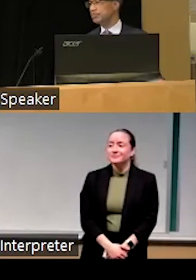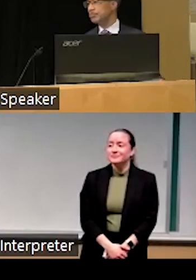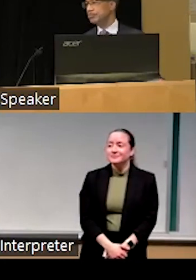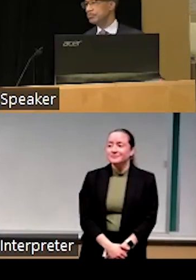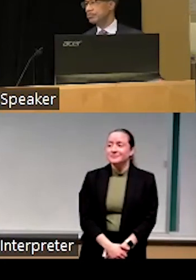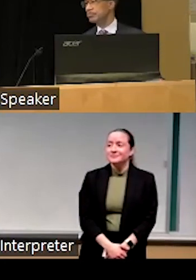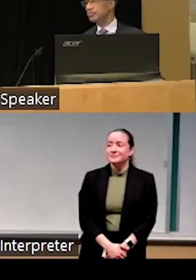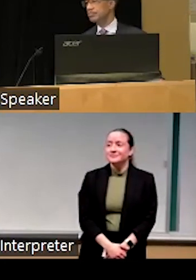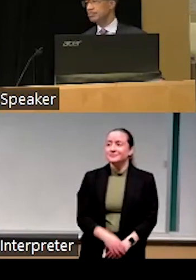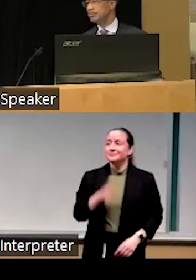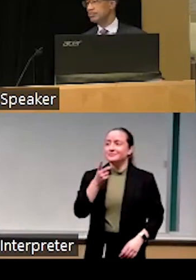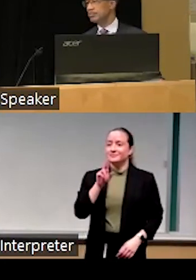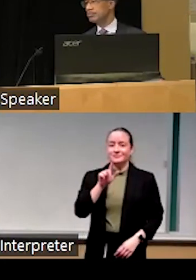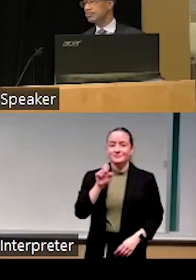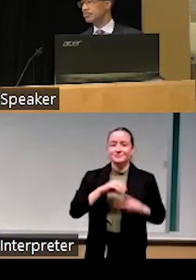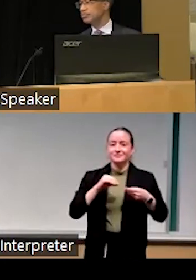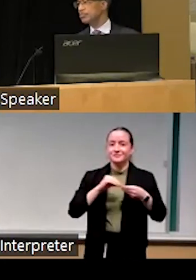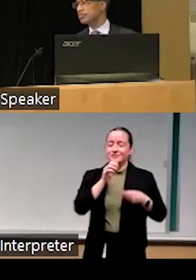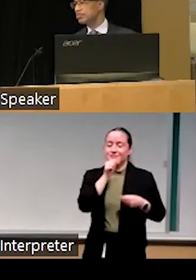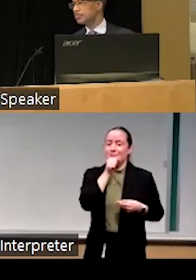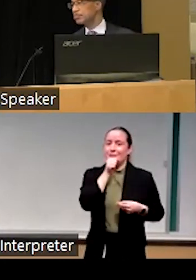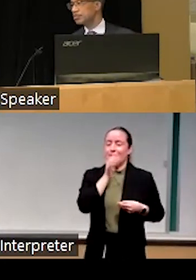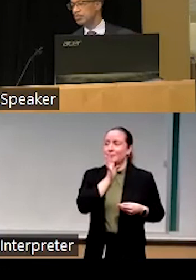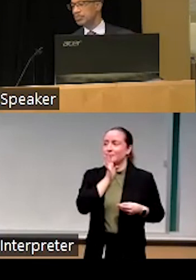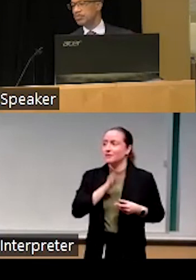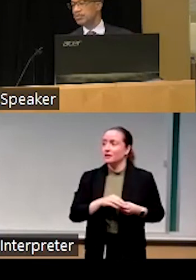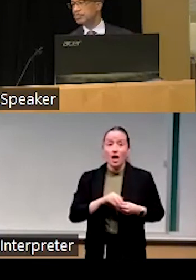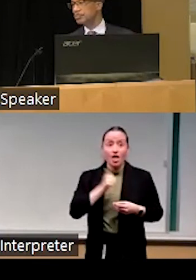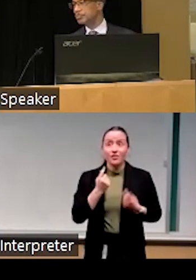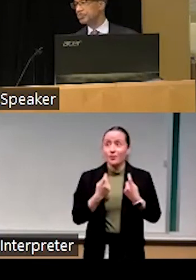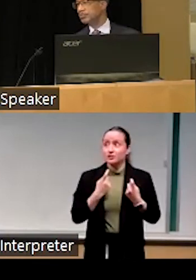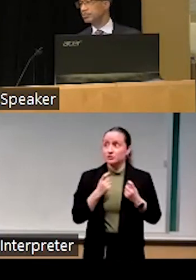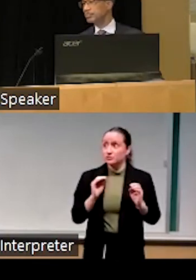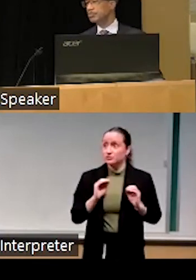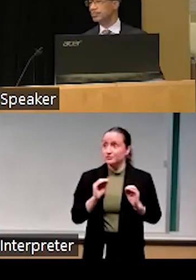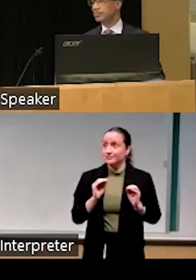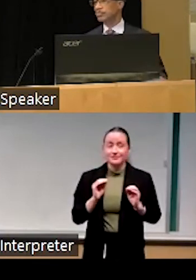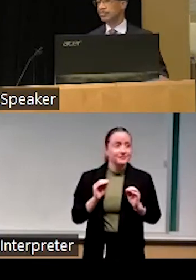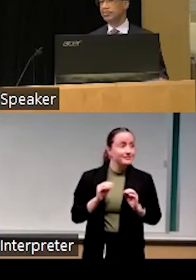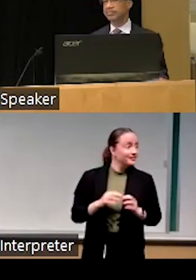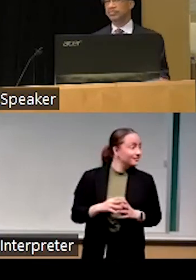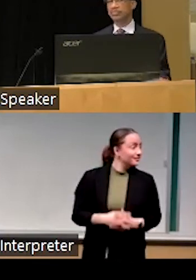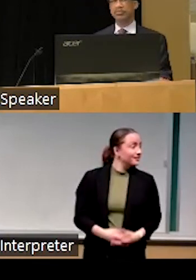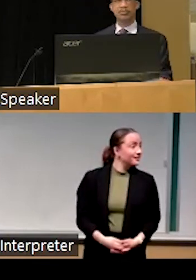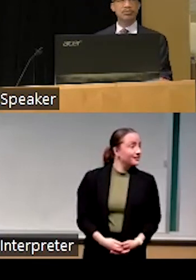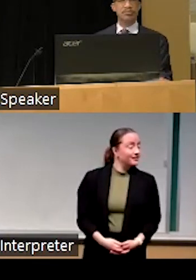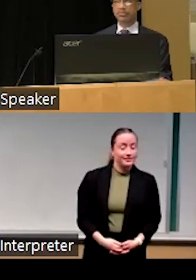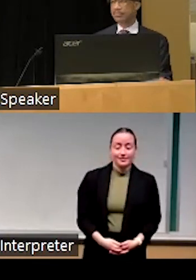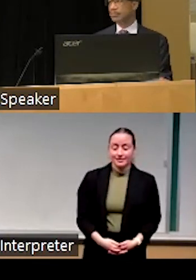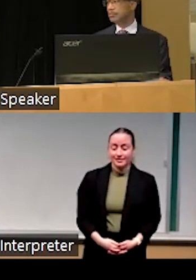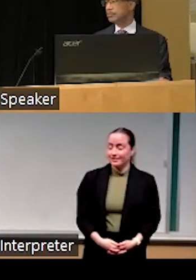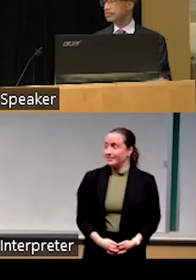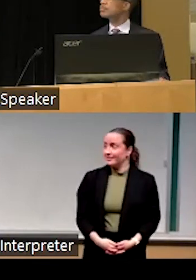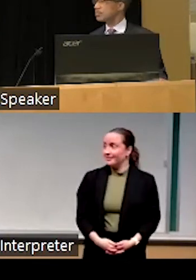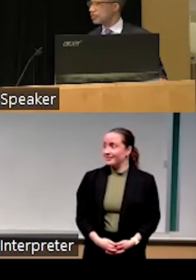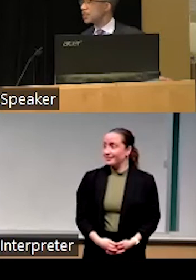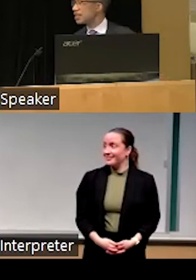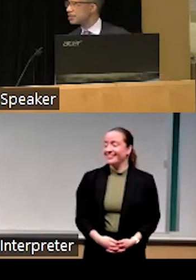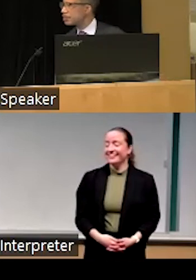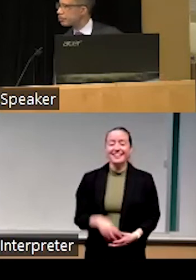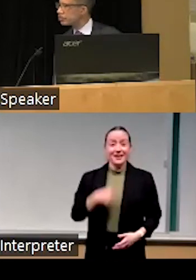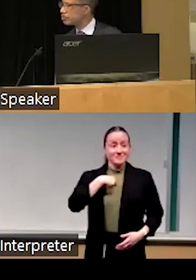trying to chuckle this um but any other question from anyone I have a quick question yes there